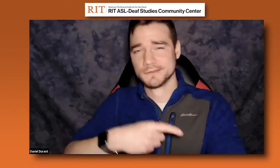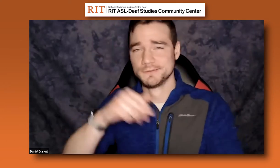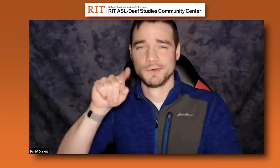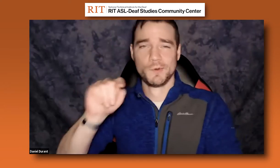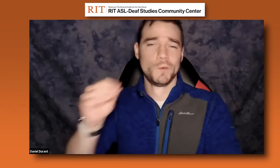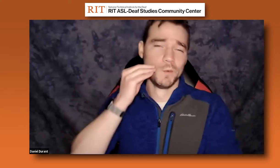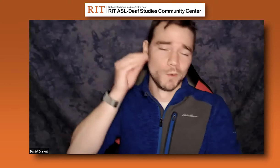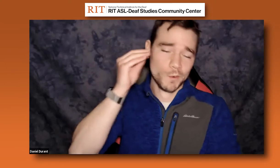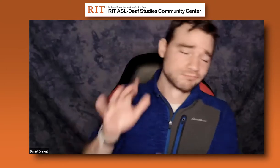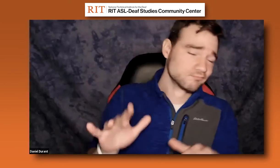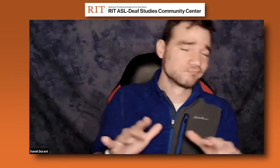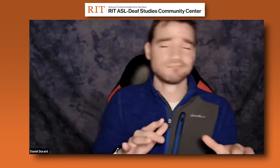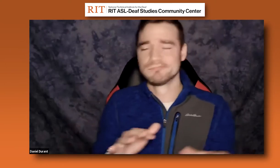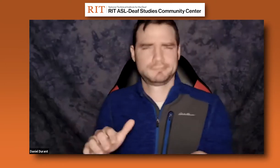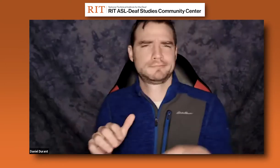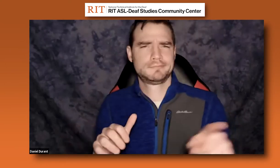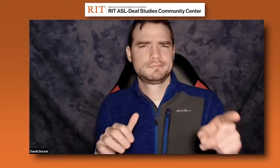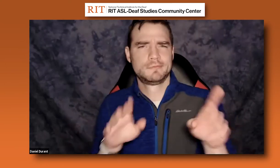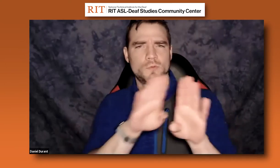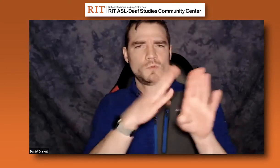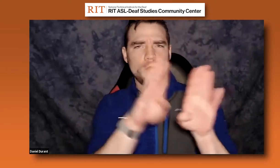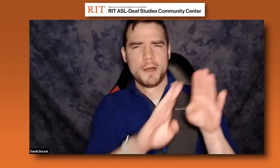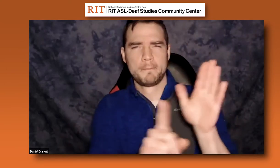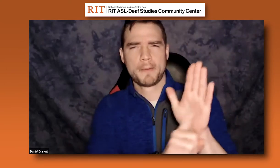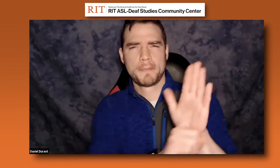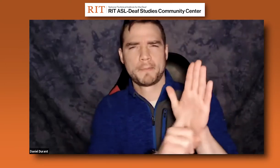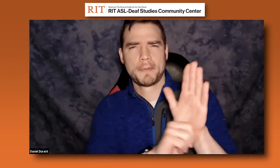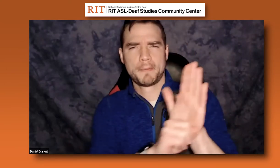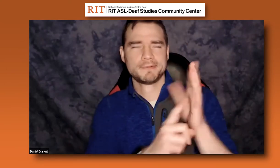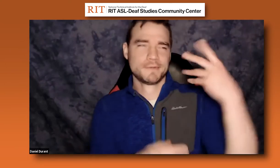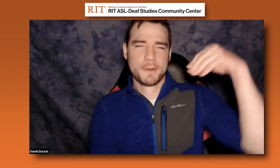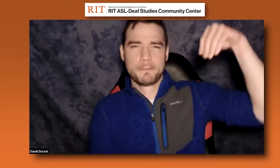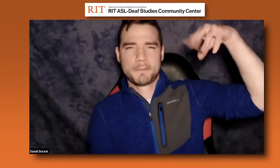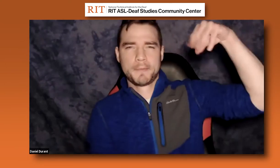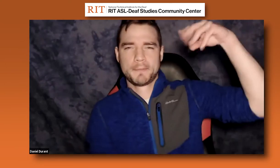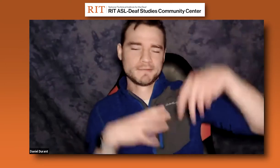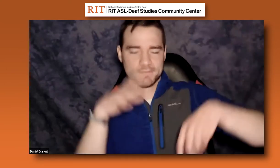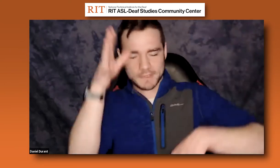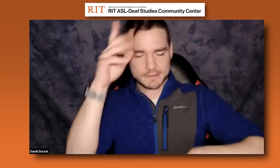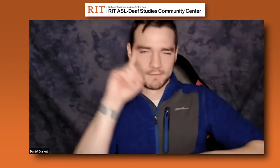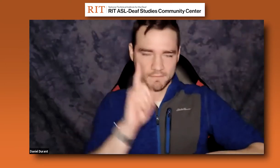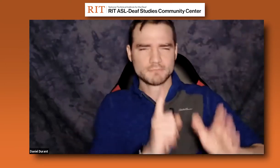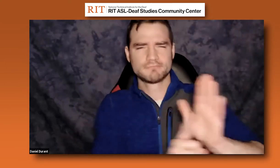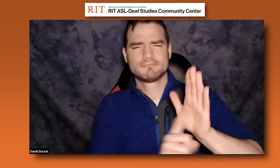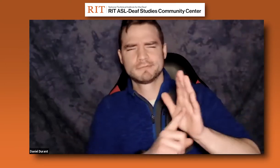having a normal day at home, and all of a sudden, there was-- his doorbell rang.